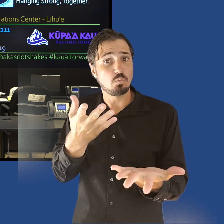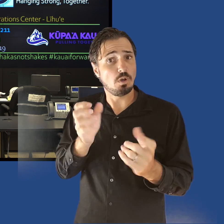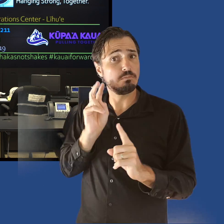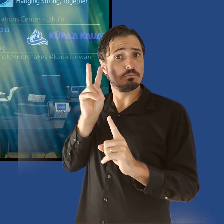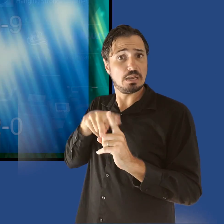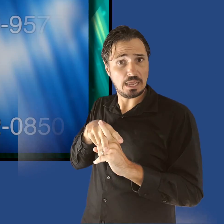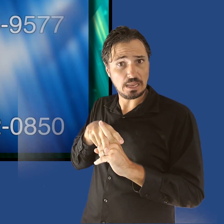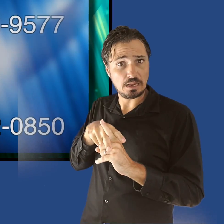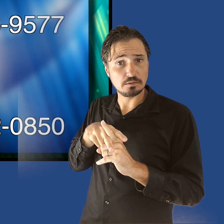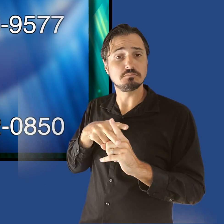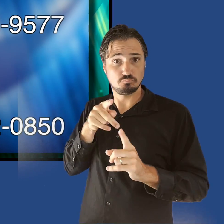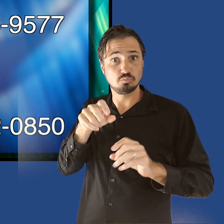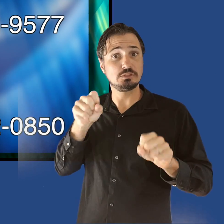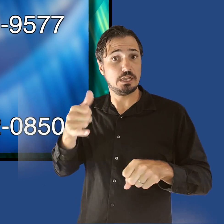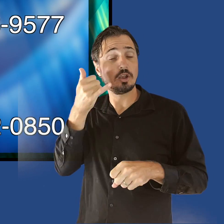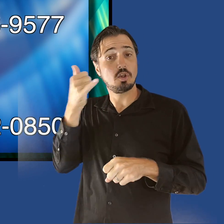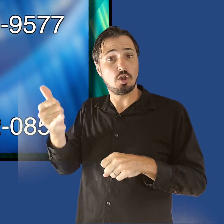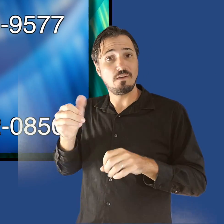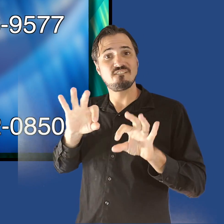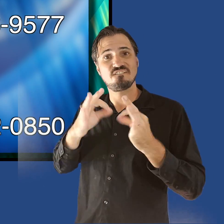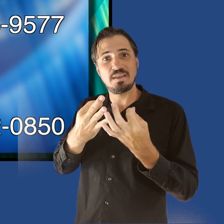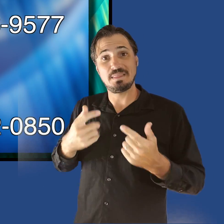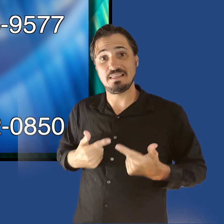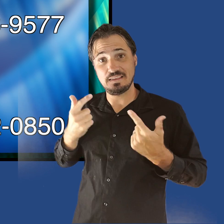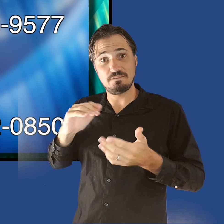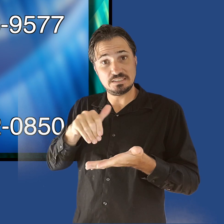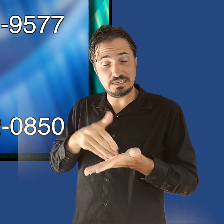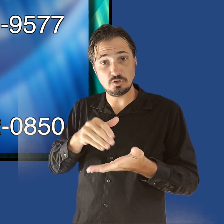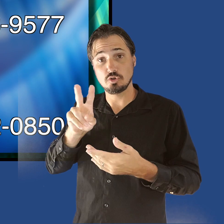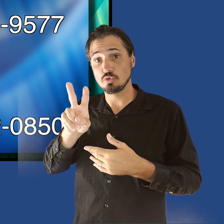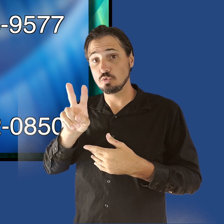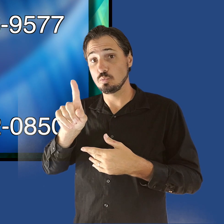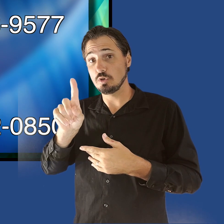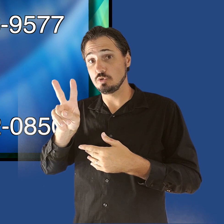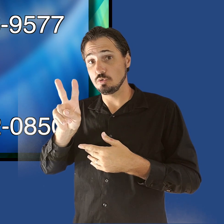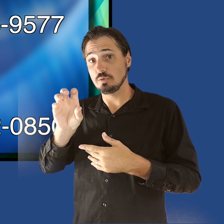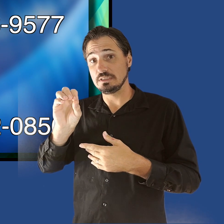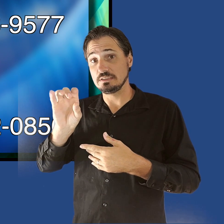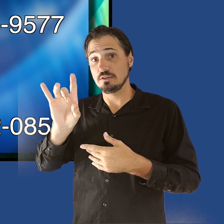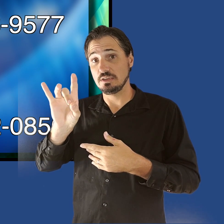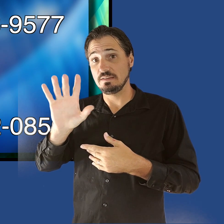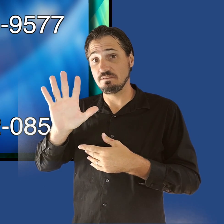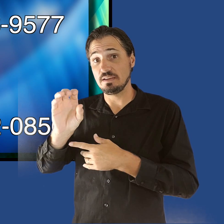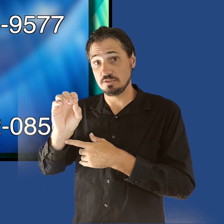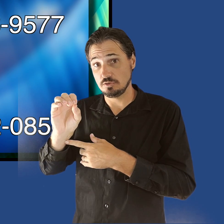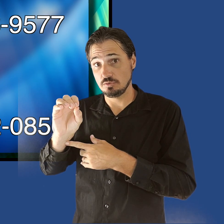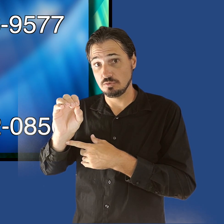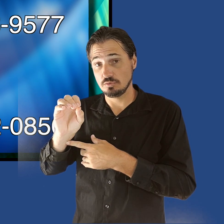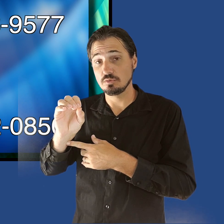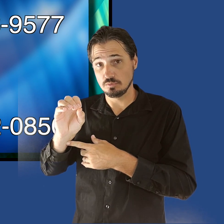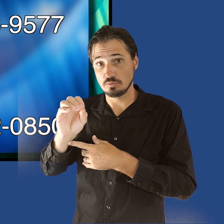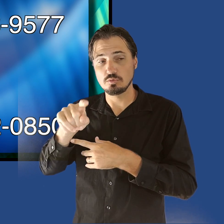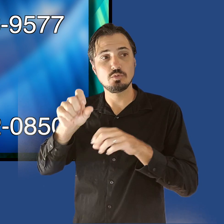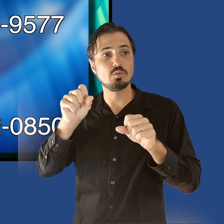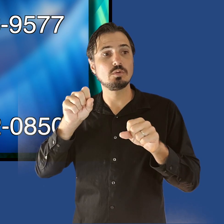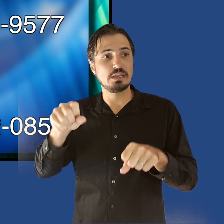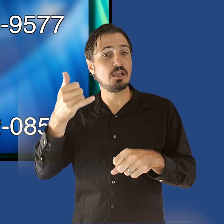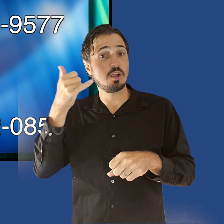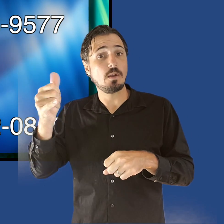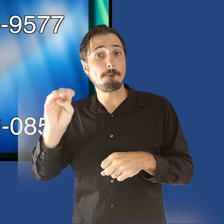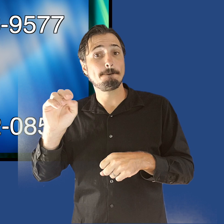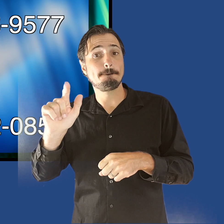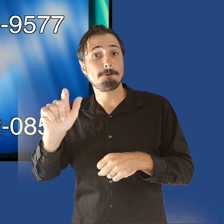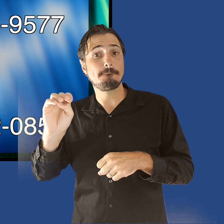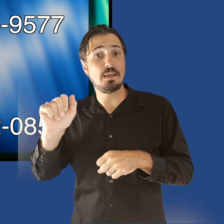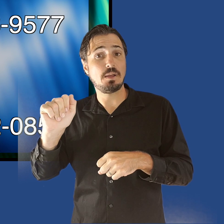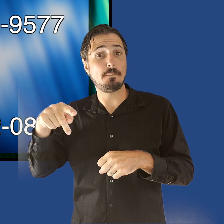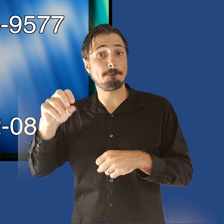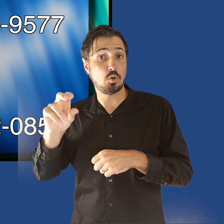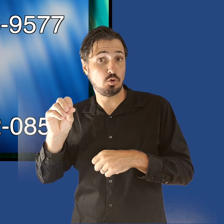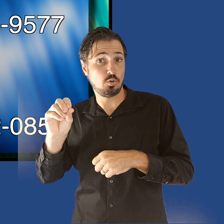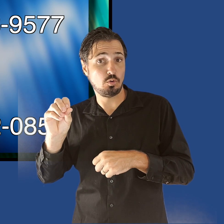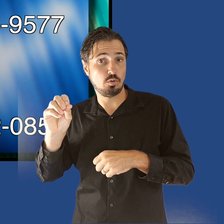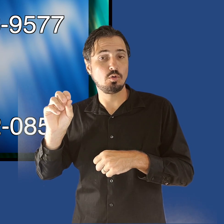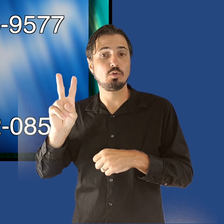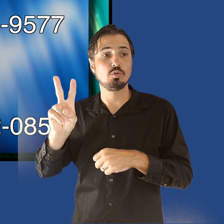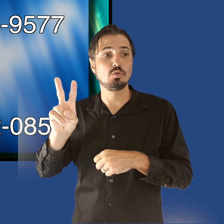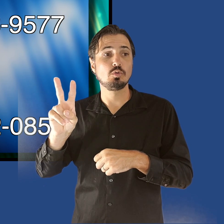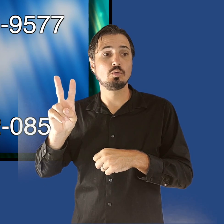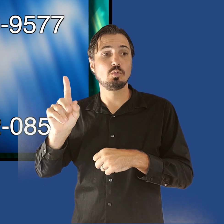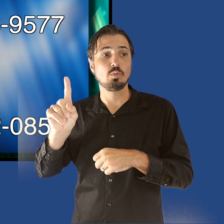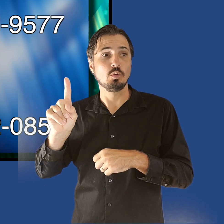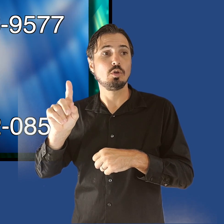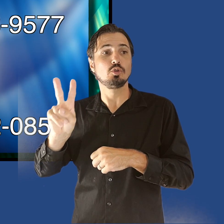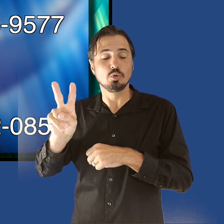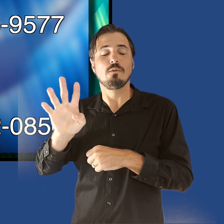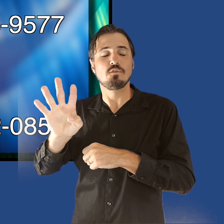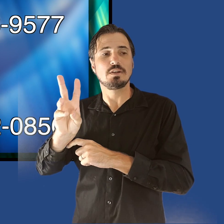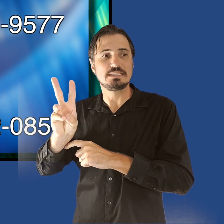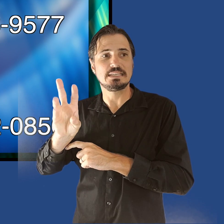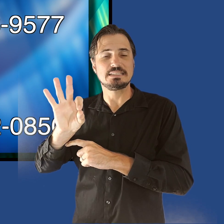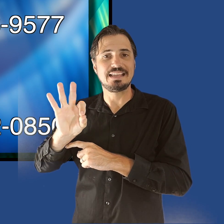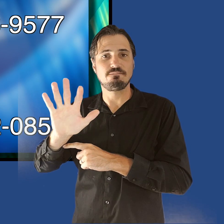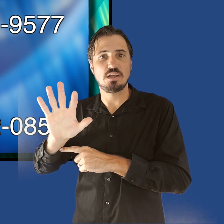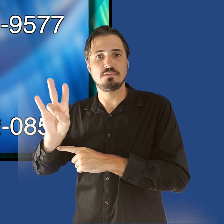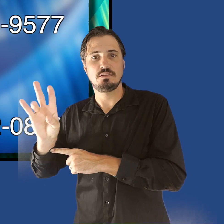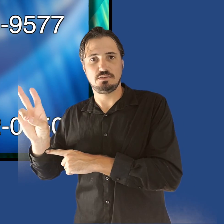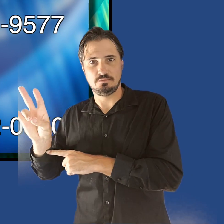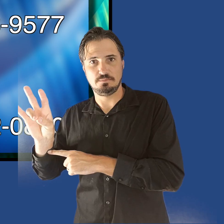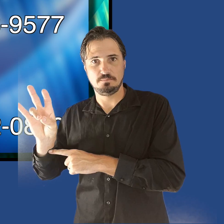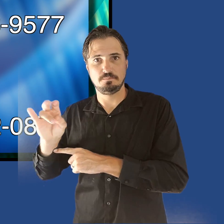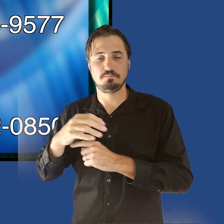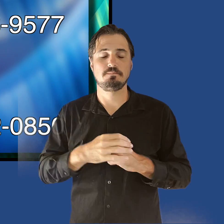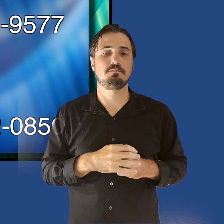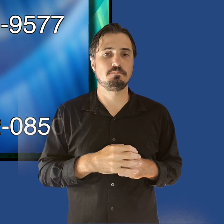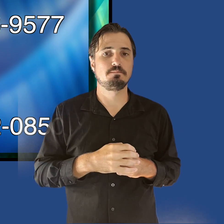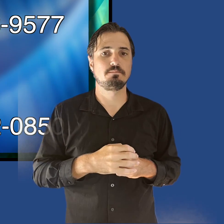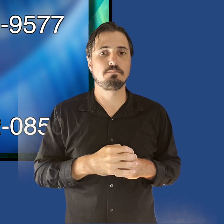To apply for this program or for more information, call the Family Life Center at 212-0850; or Mālama Pono Health Services at 246-9577.